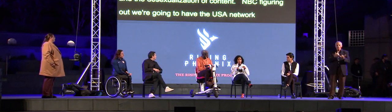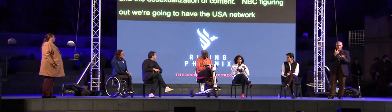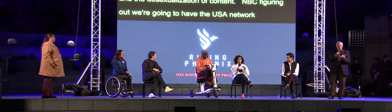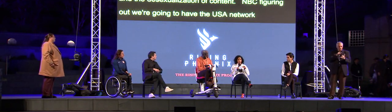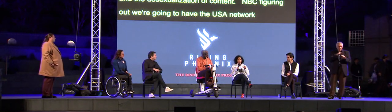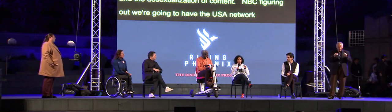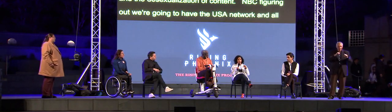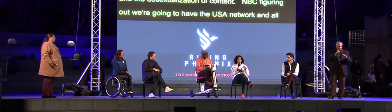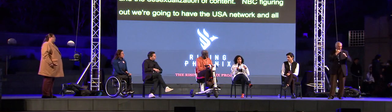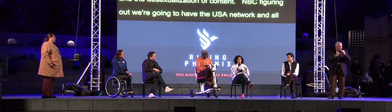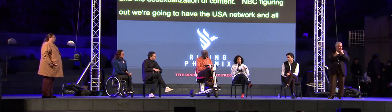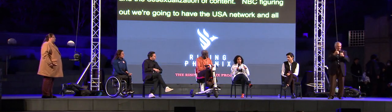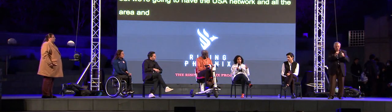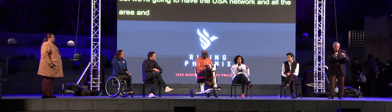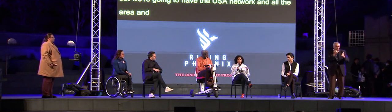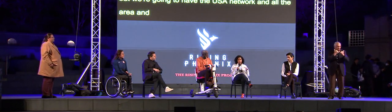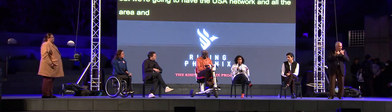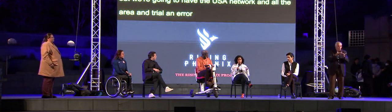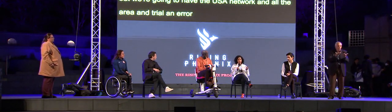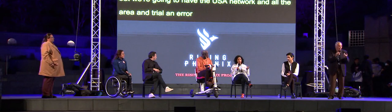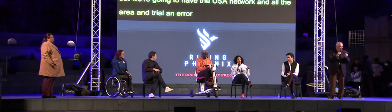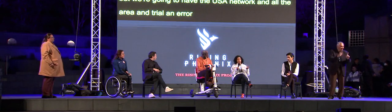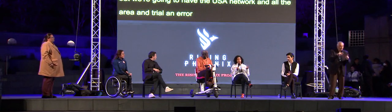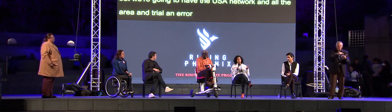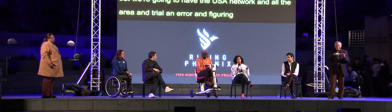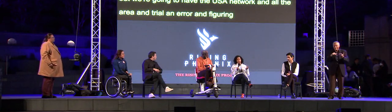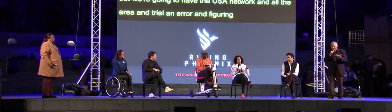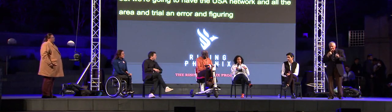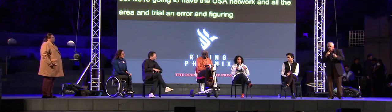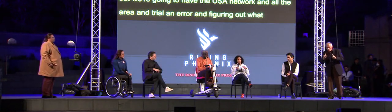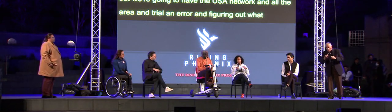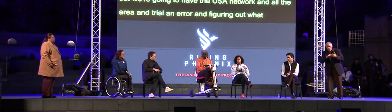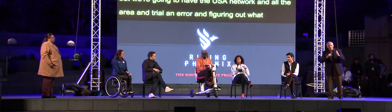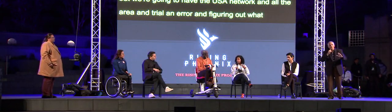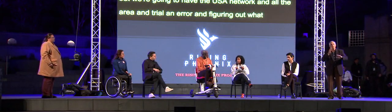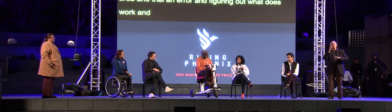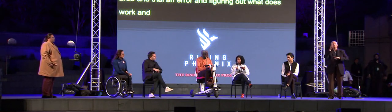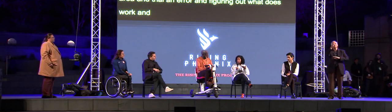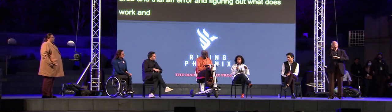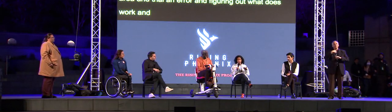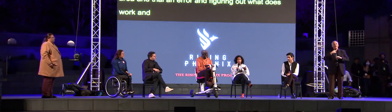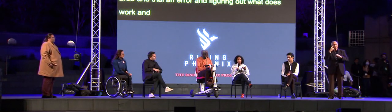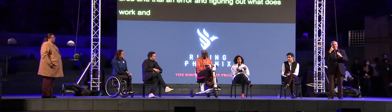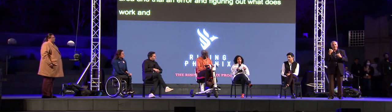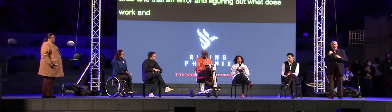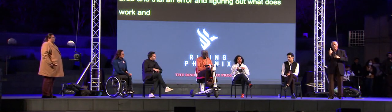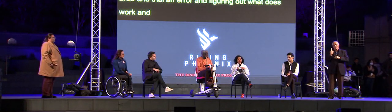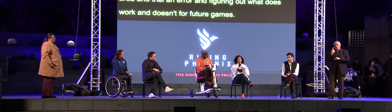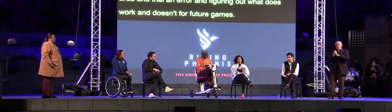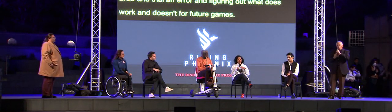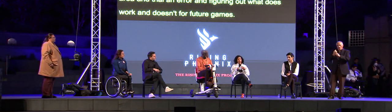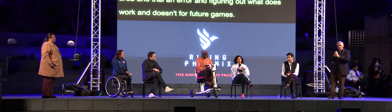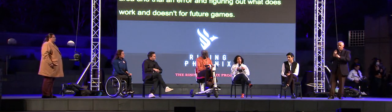in figuring out what does work and what doesn't for future games. And I think even in the past year, as Tatyana mentioned,